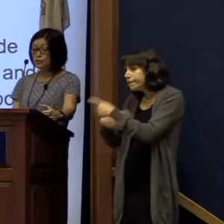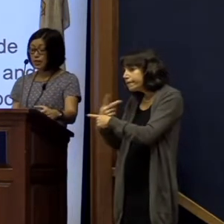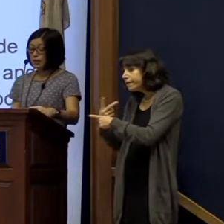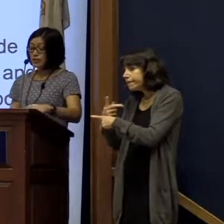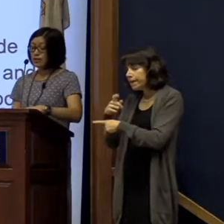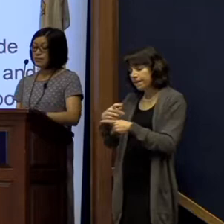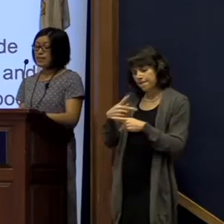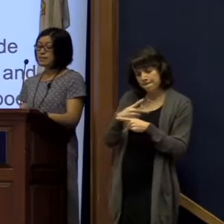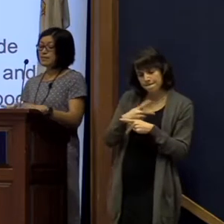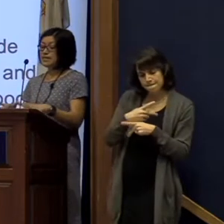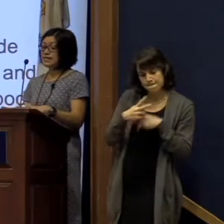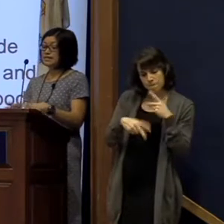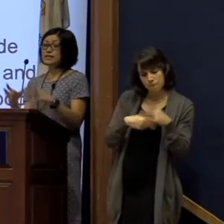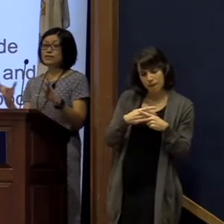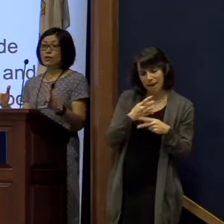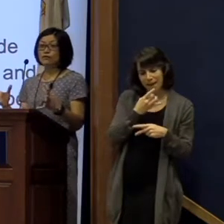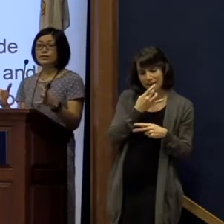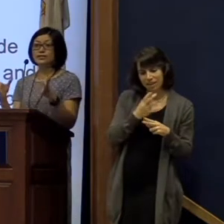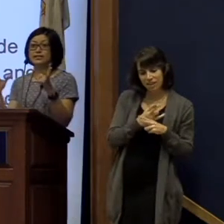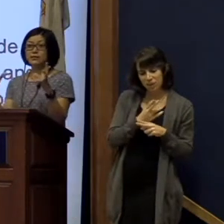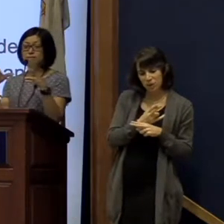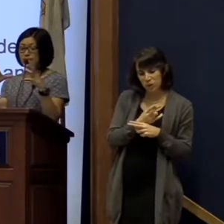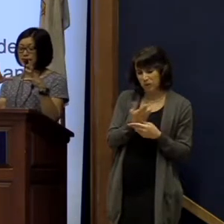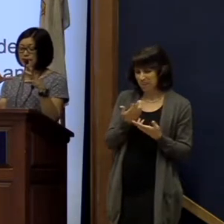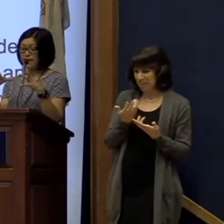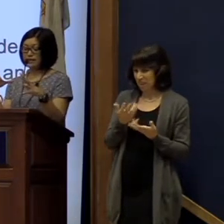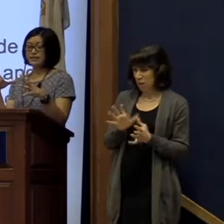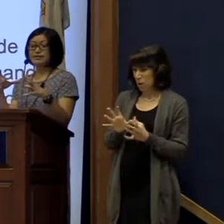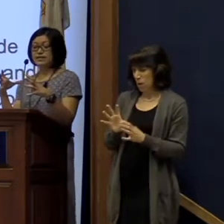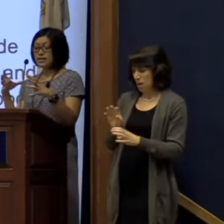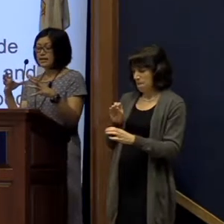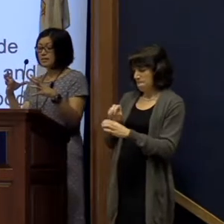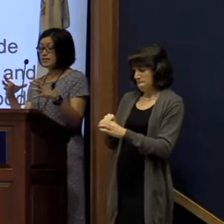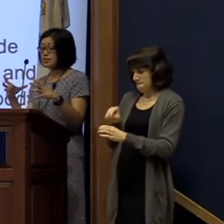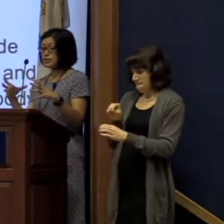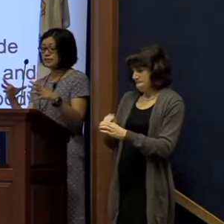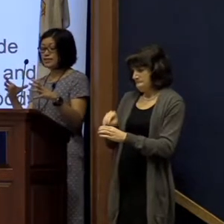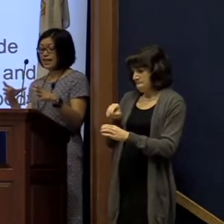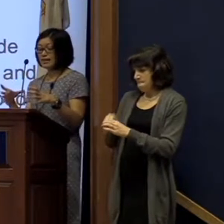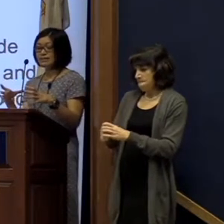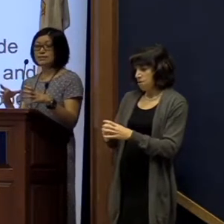So the minimum heat is given off because he doesn't want to burn little hands. The position of the lights this is